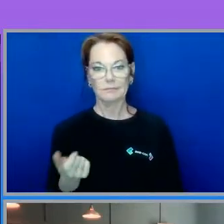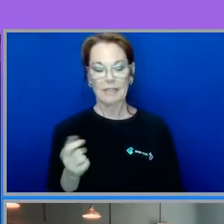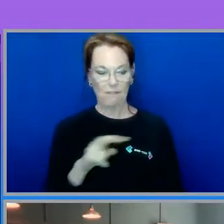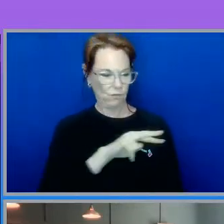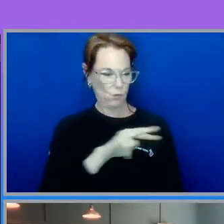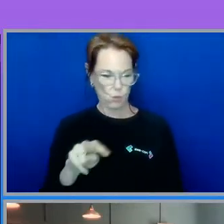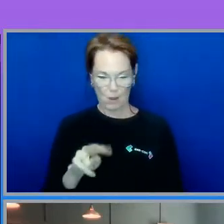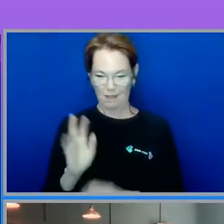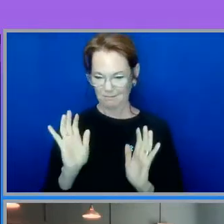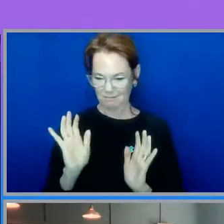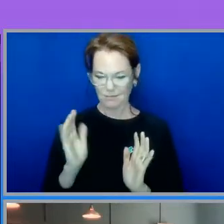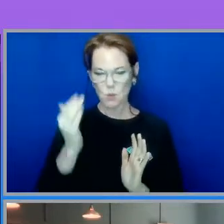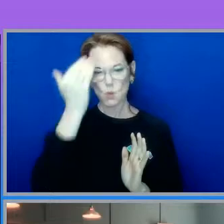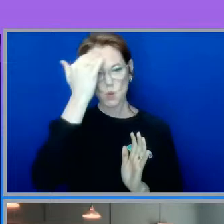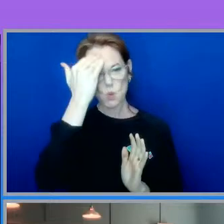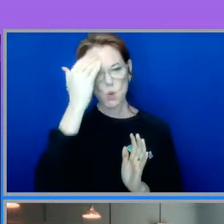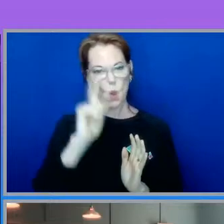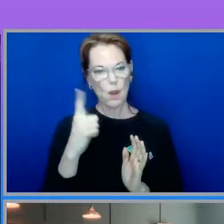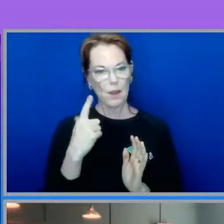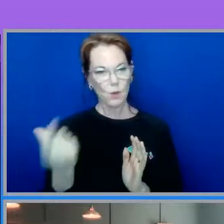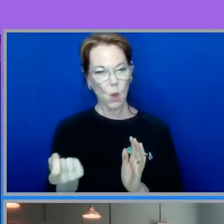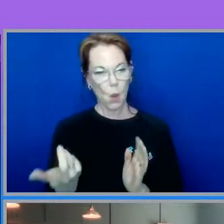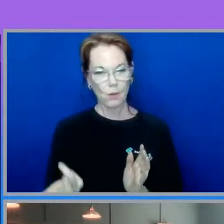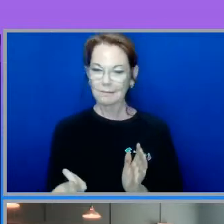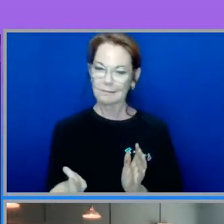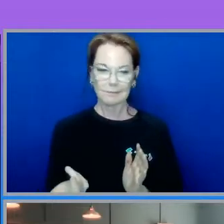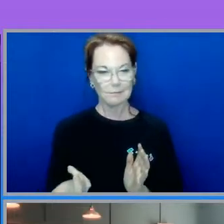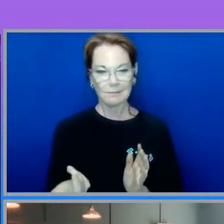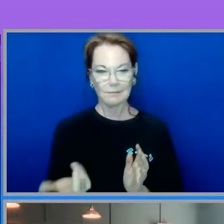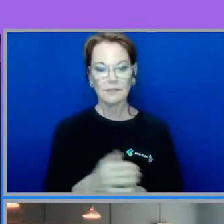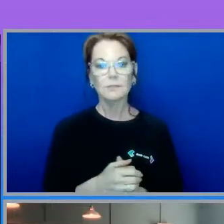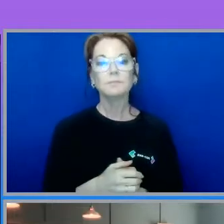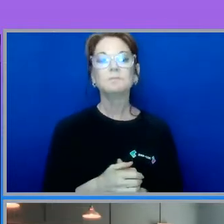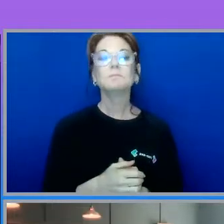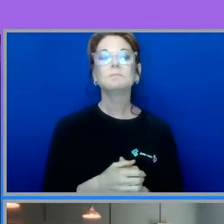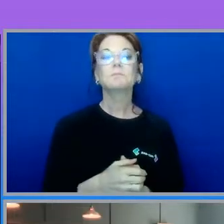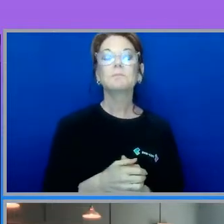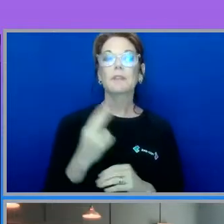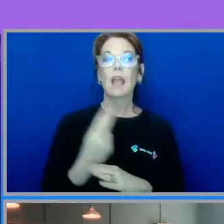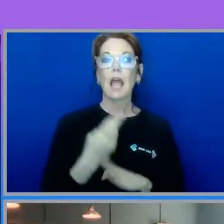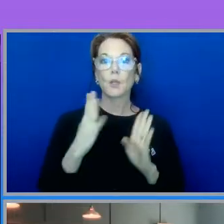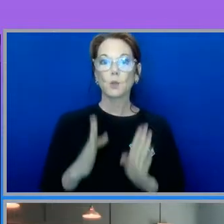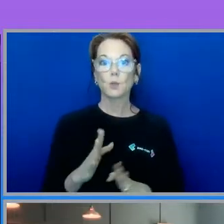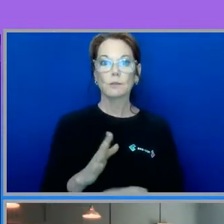each one of these was taking you? This is a common way of navigating a screen reader. Users might jump from link to